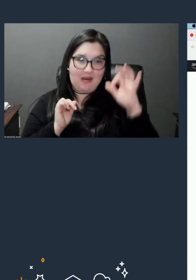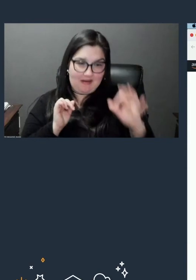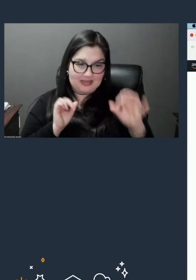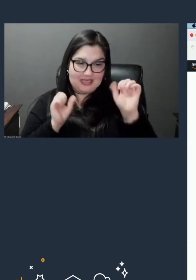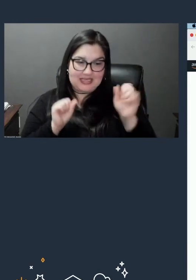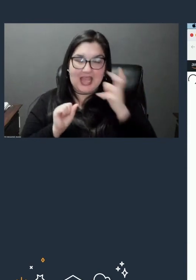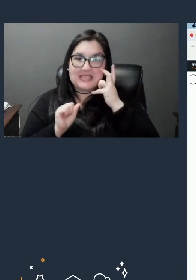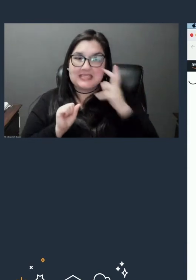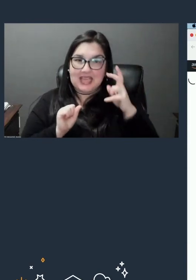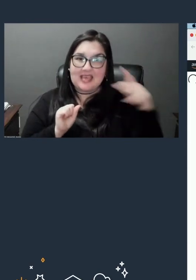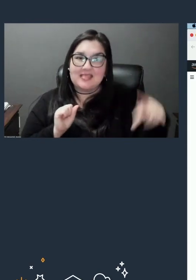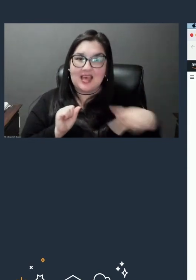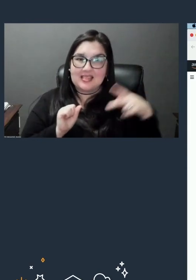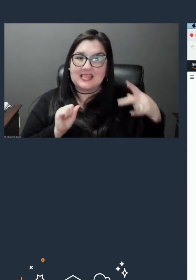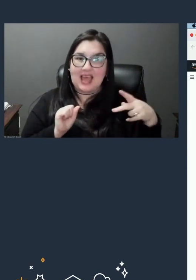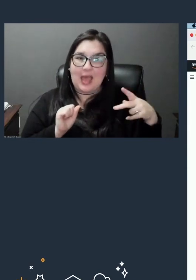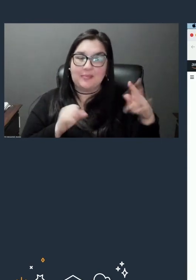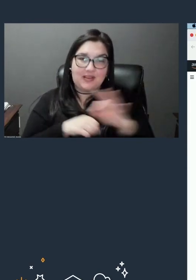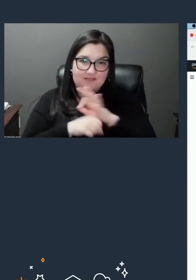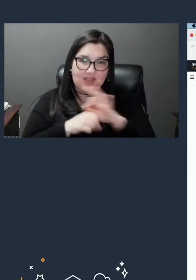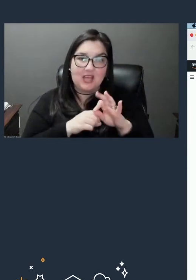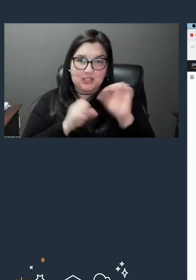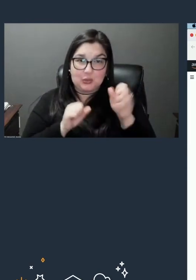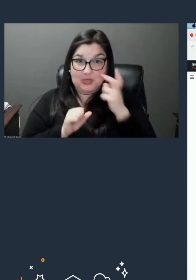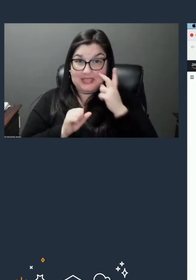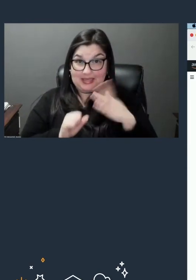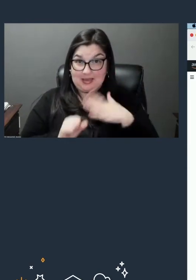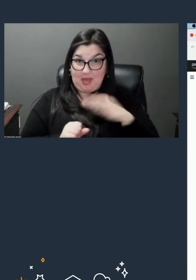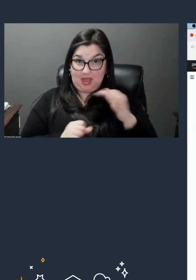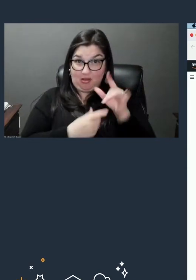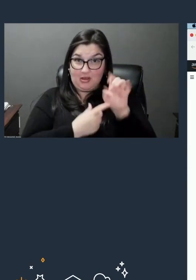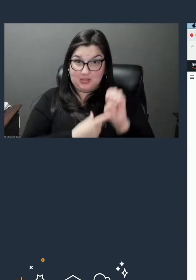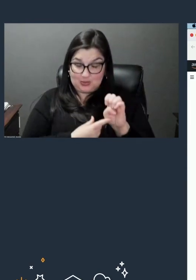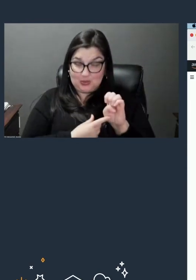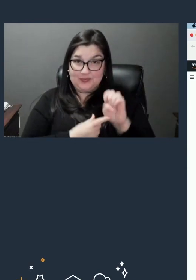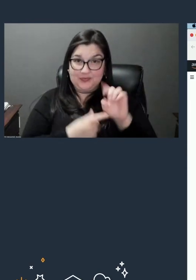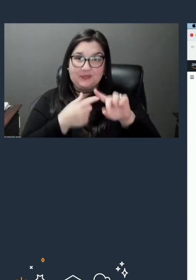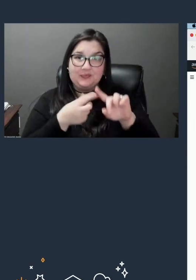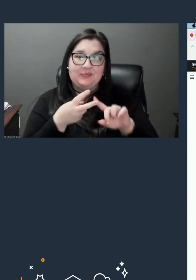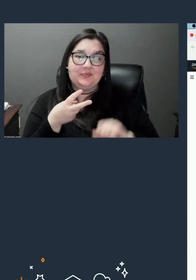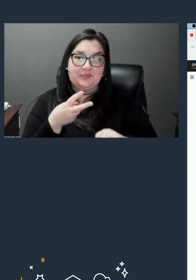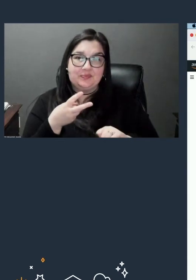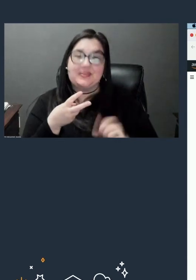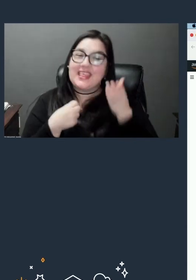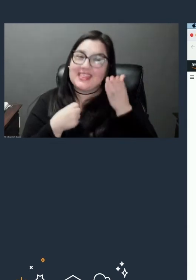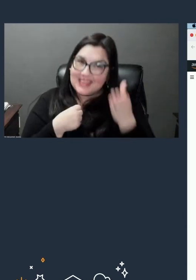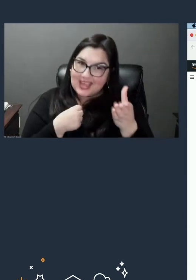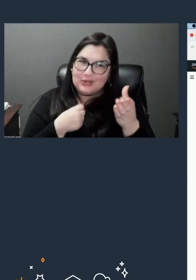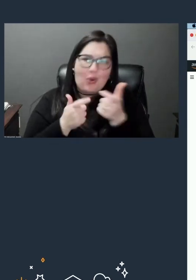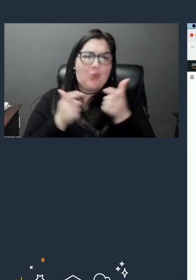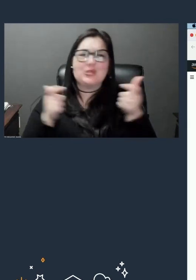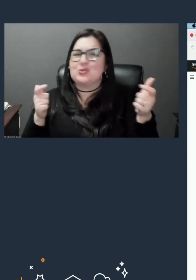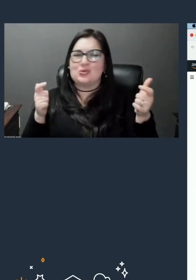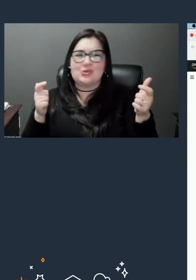So that's my Lambda function console. And there you go, it's too large to be viewed for inline editing,